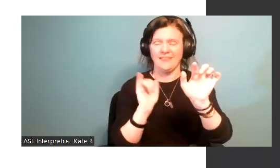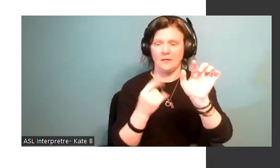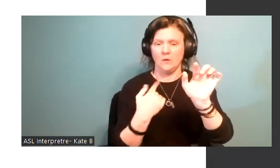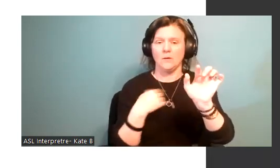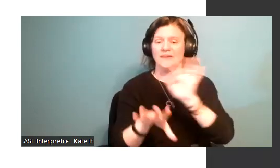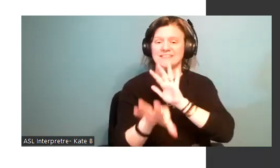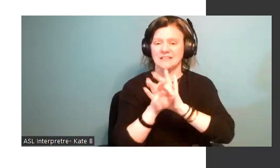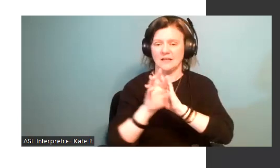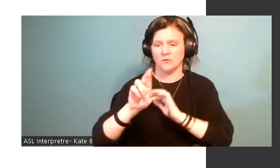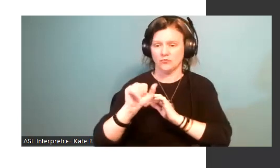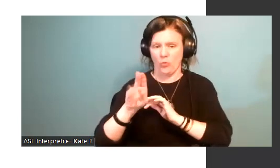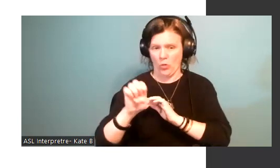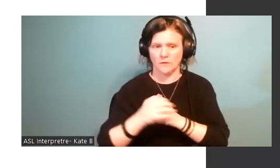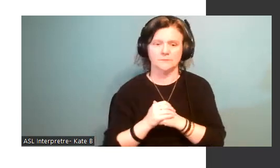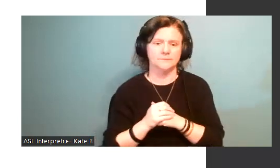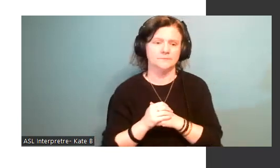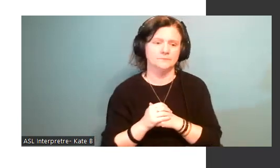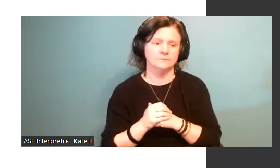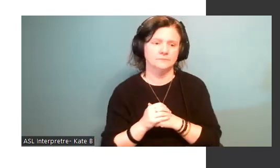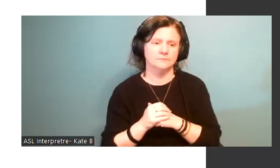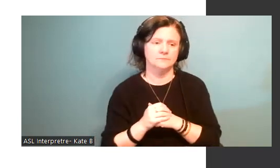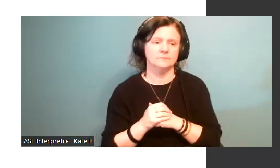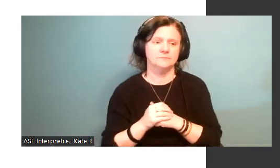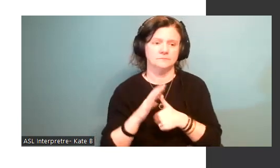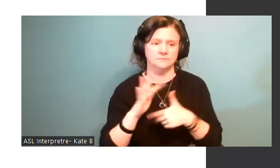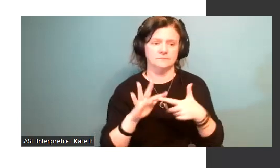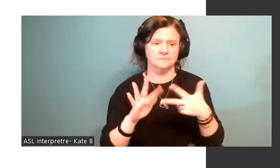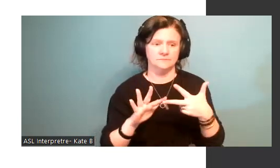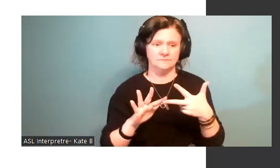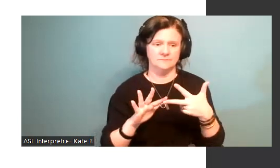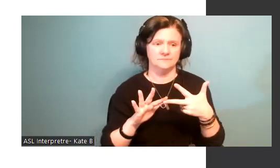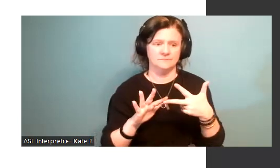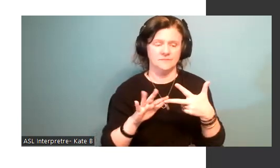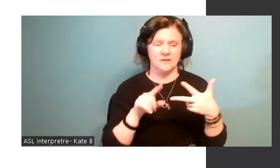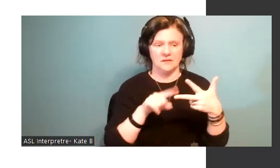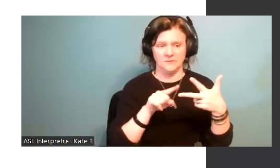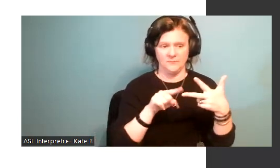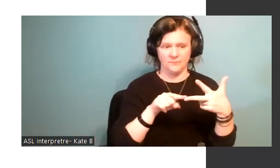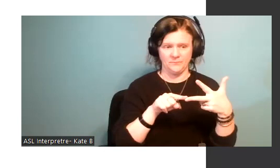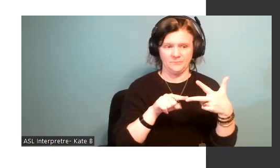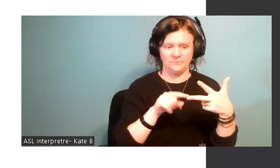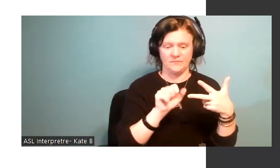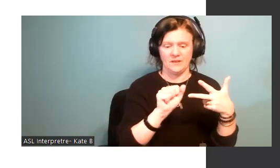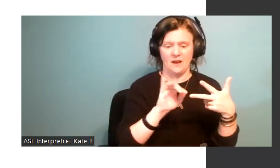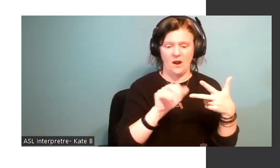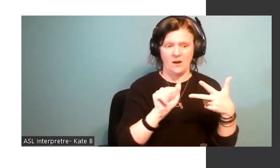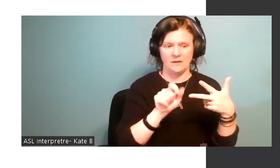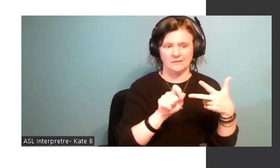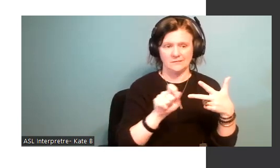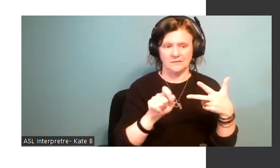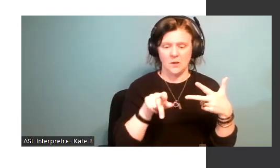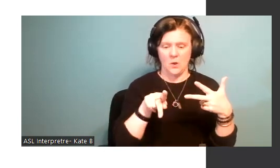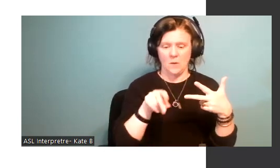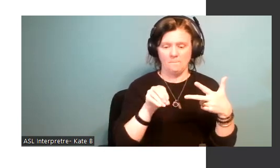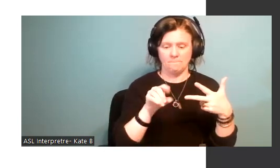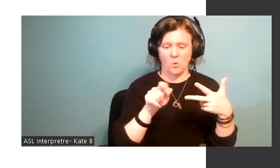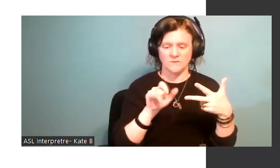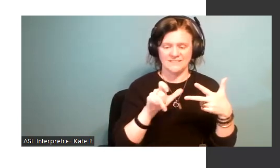through on a site. You can use the selected role